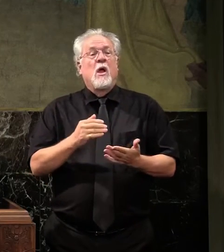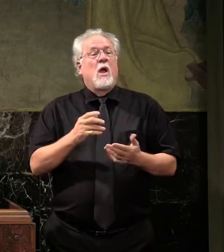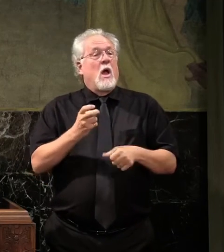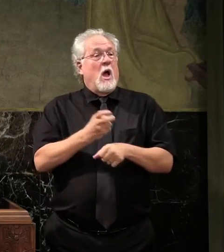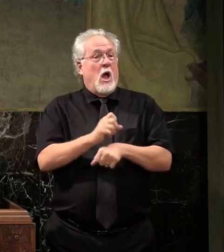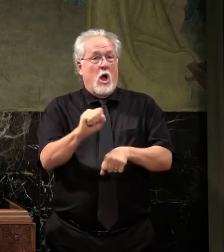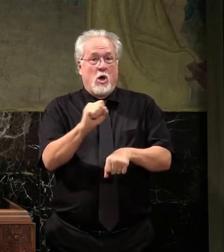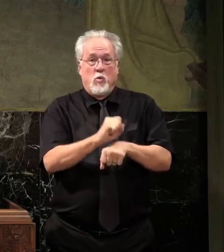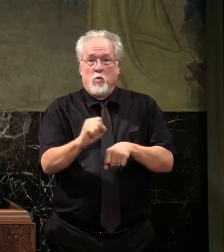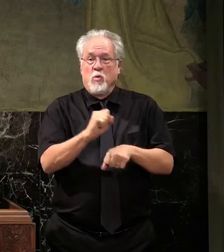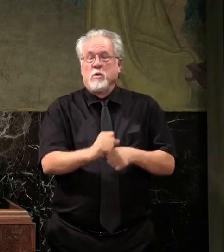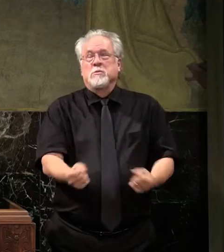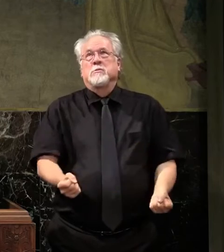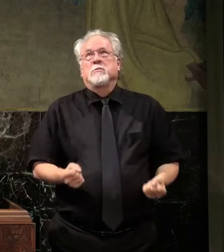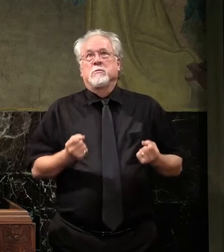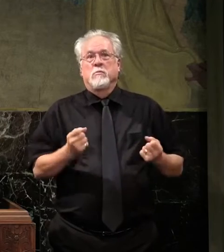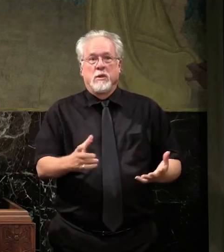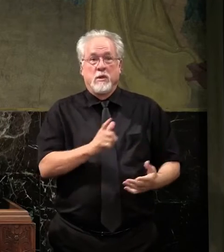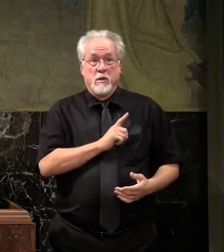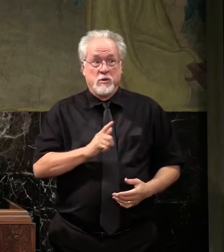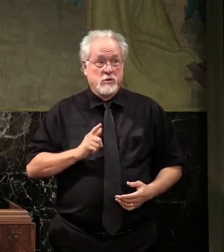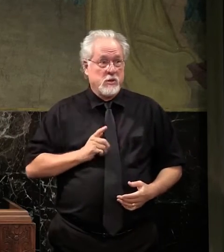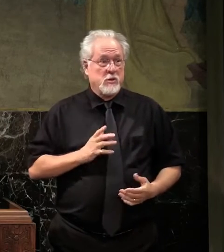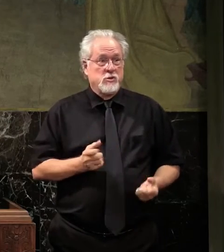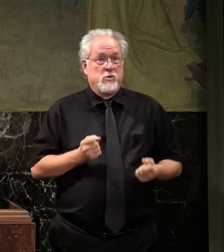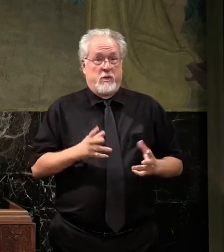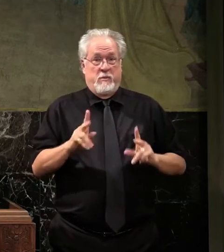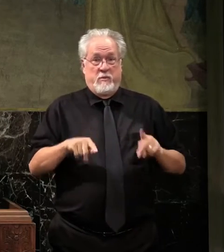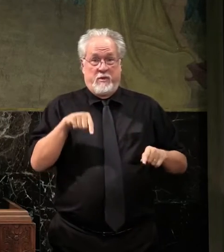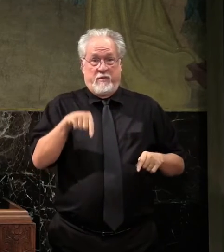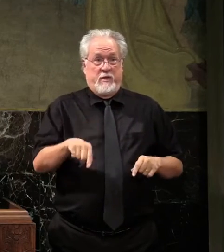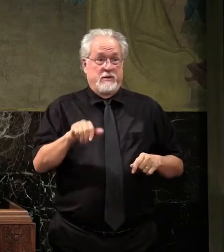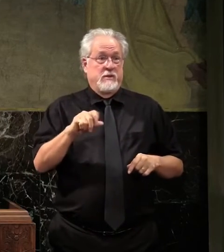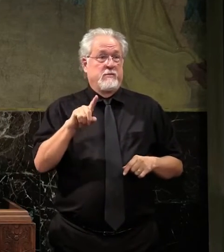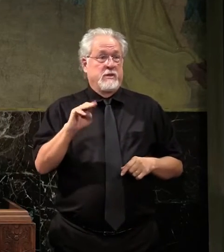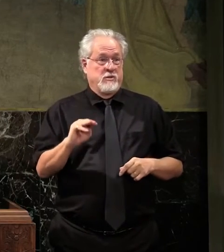many legislators and so many people in this administration to whom I am very